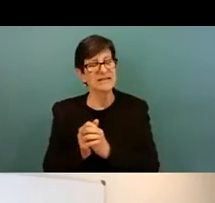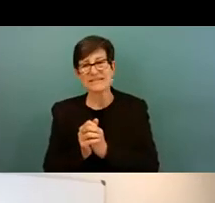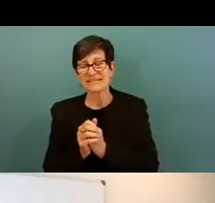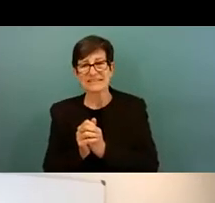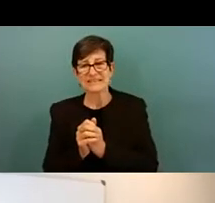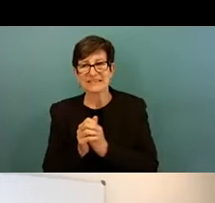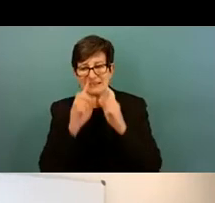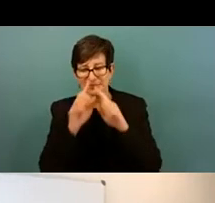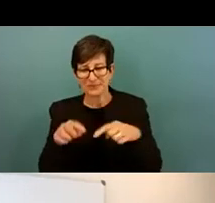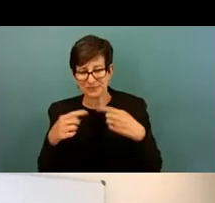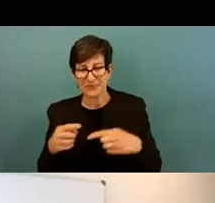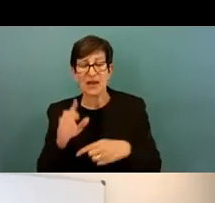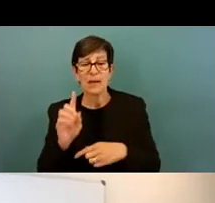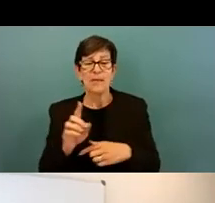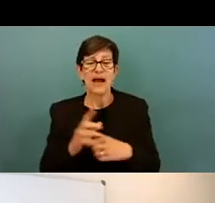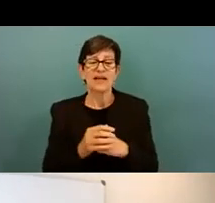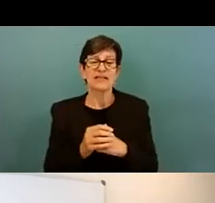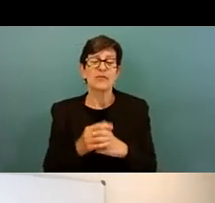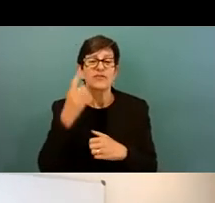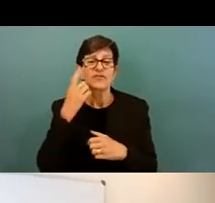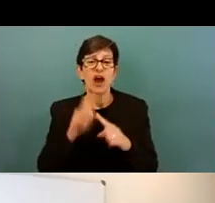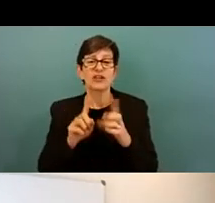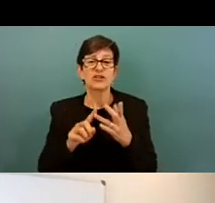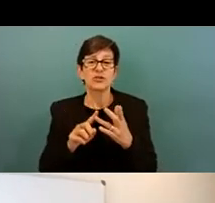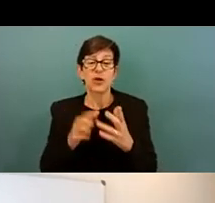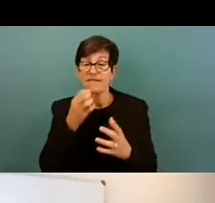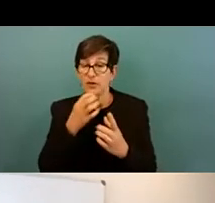attempted to do is a few things. The first is that our colleagues through the Social